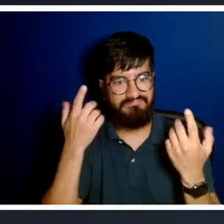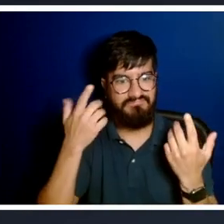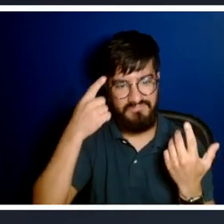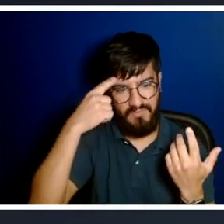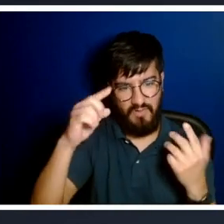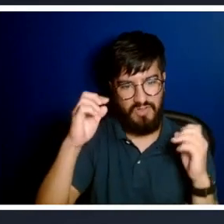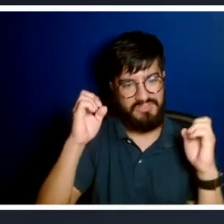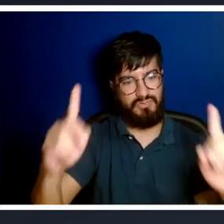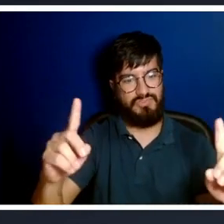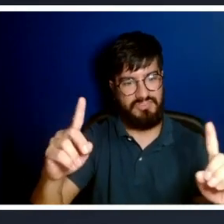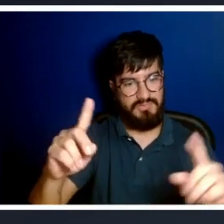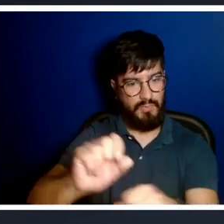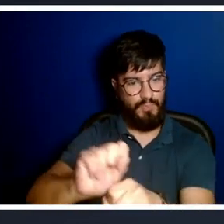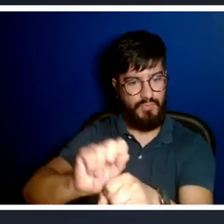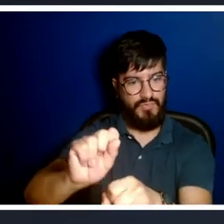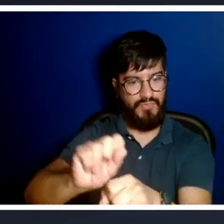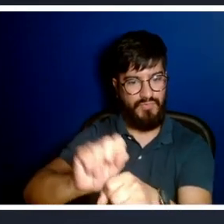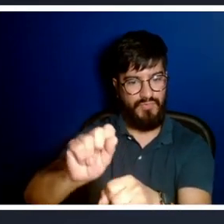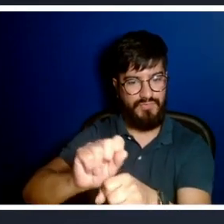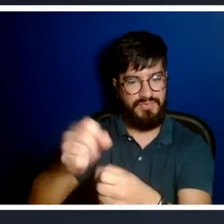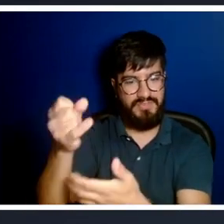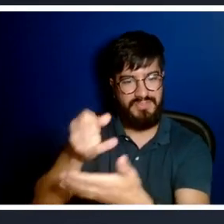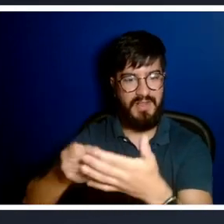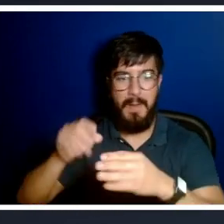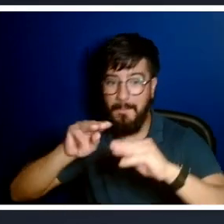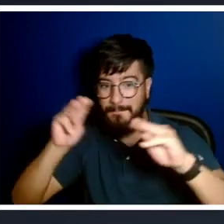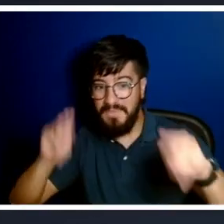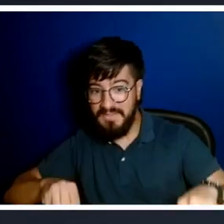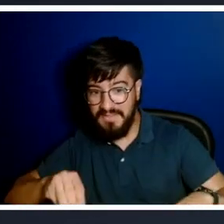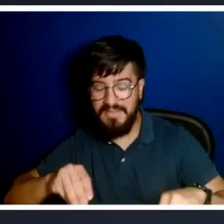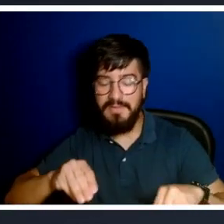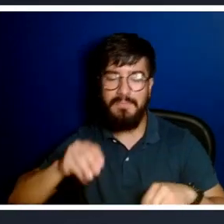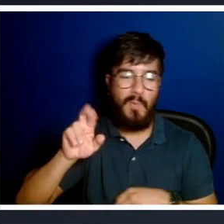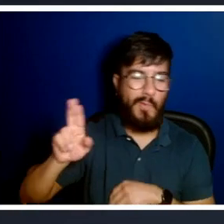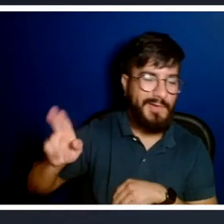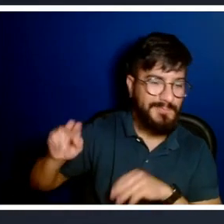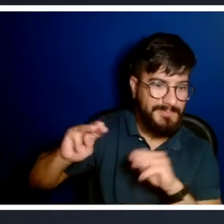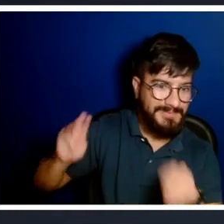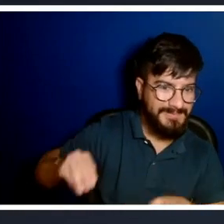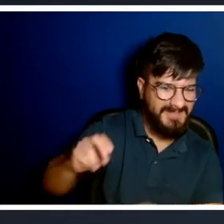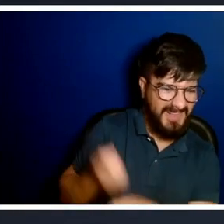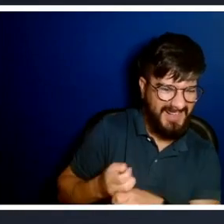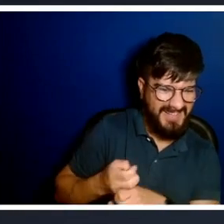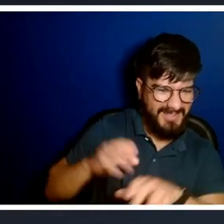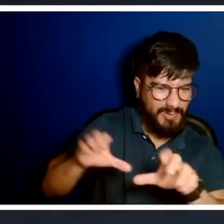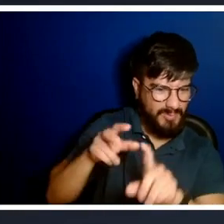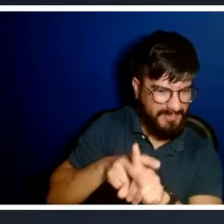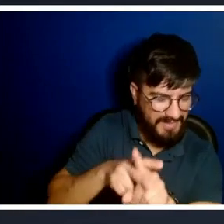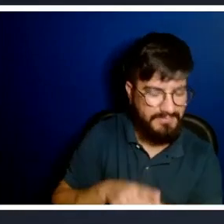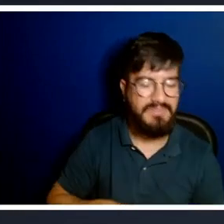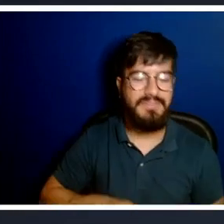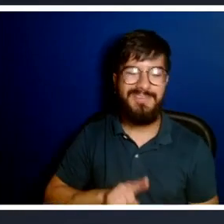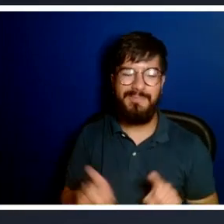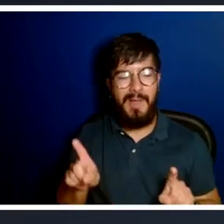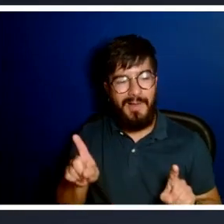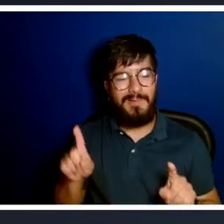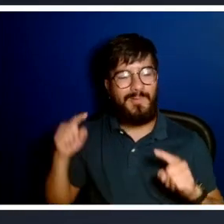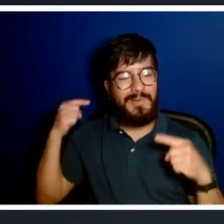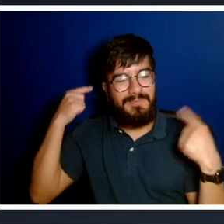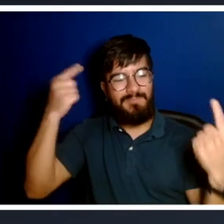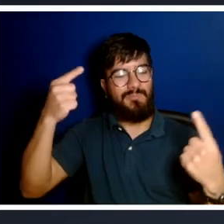at art museums or history museums. But we've been thinking a lot about the ways to engage